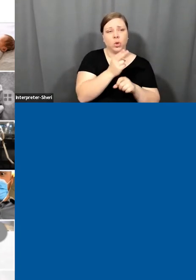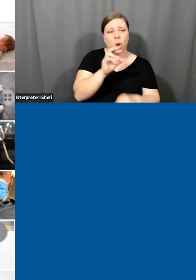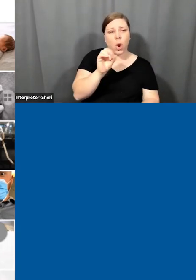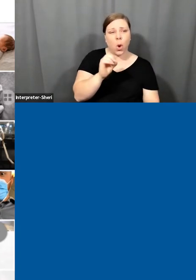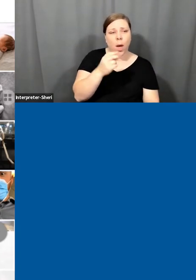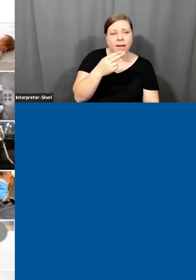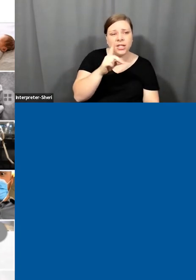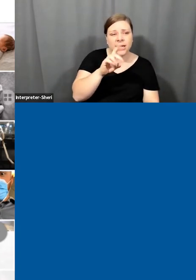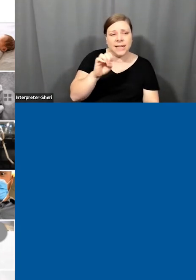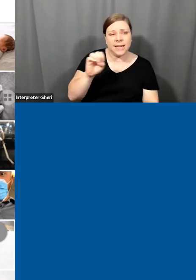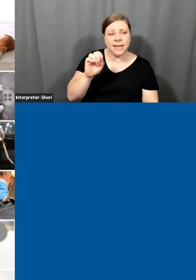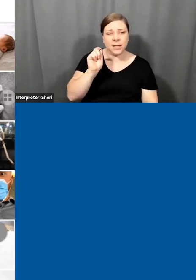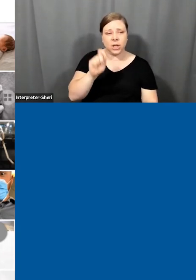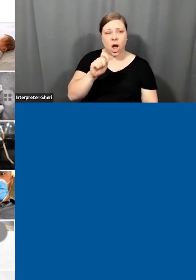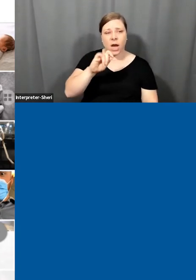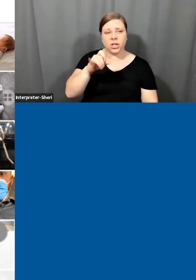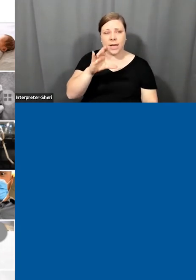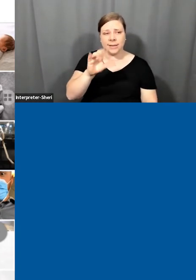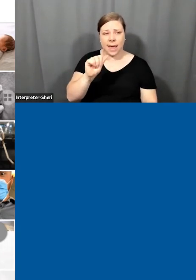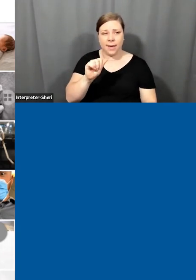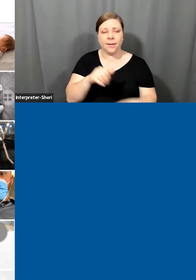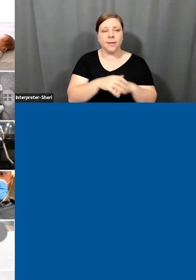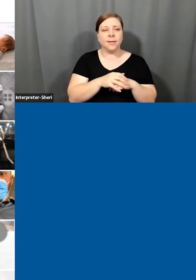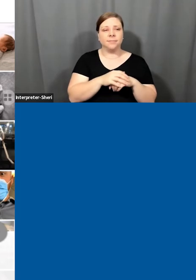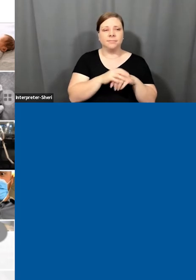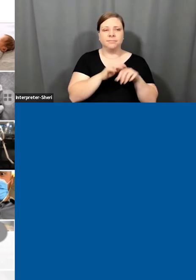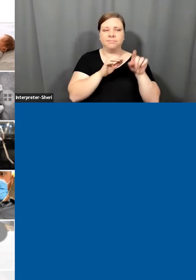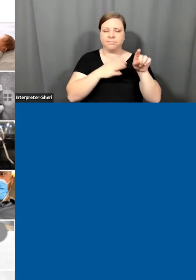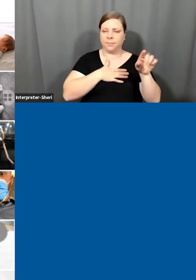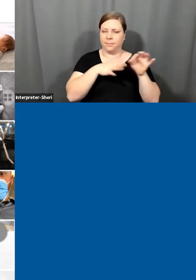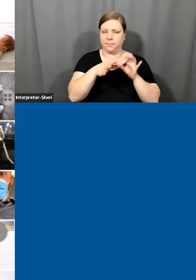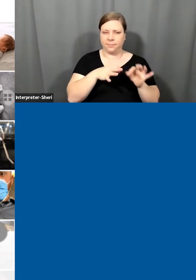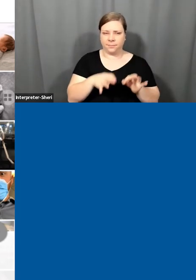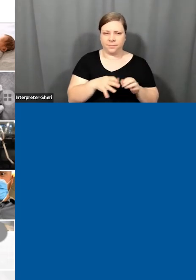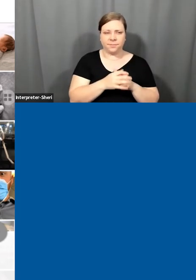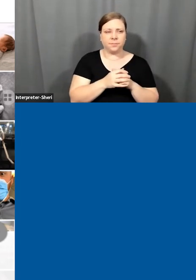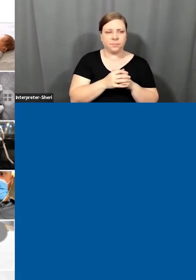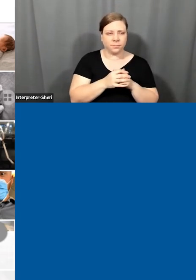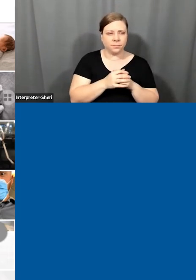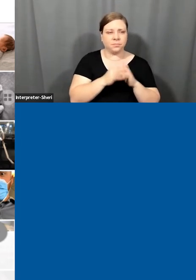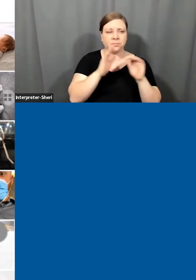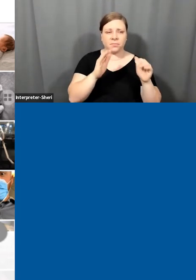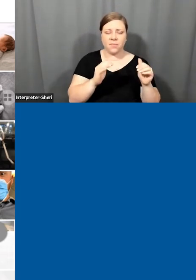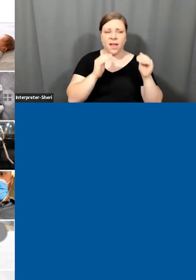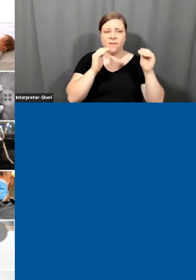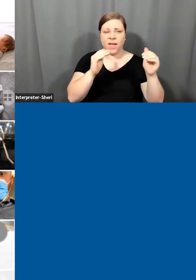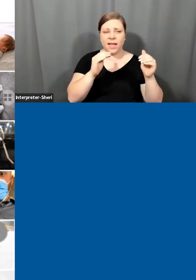design updates with oddi.jessica, large text in the middle, advanced bookings in 2022. So you can have that playback for you.